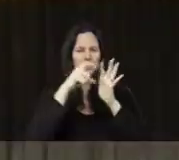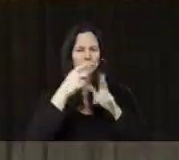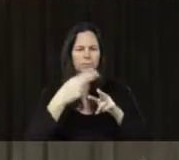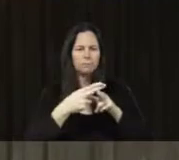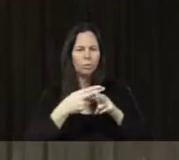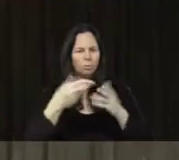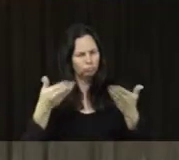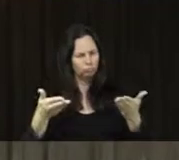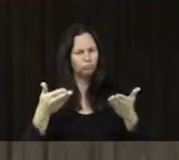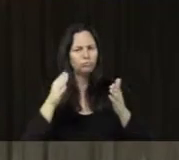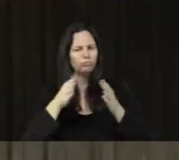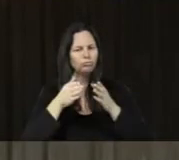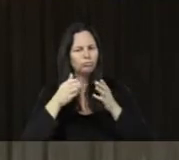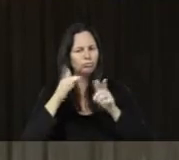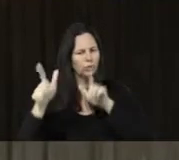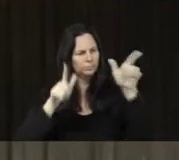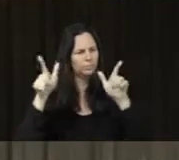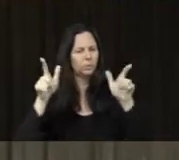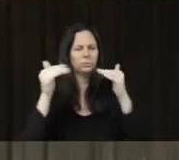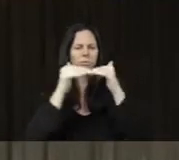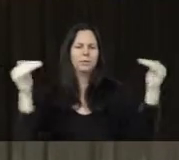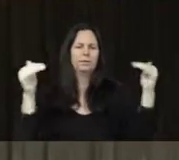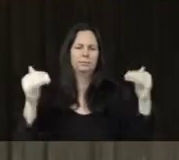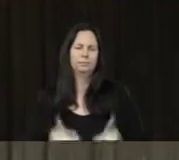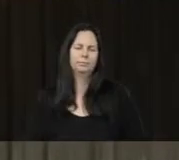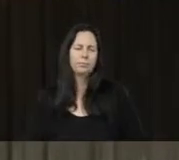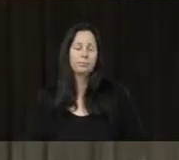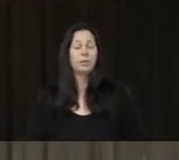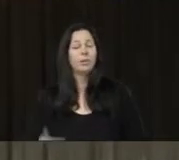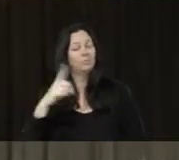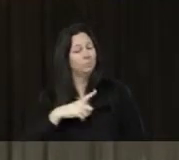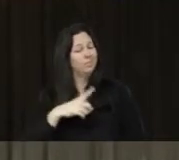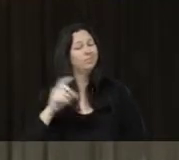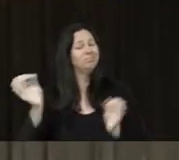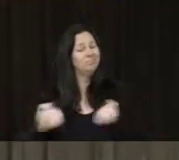I then decided to lodge a complaint with the Human Rights Commission